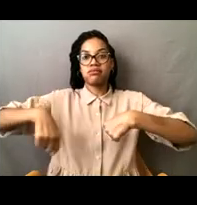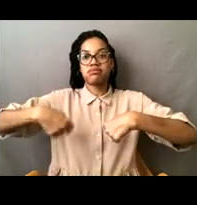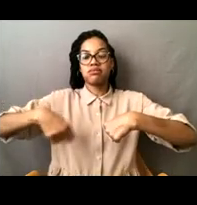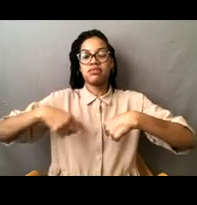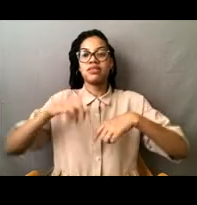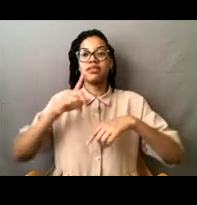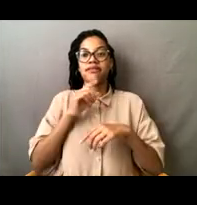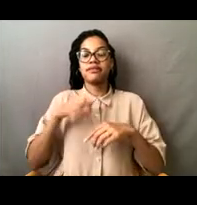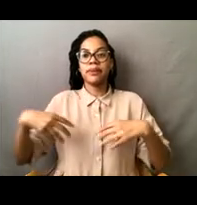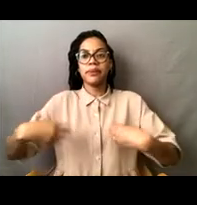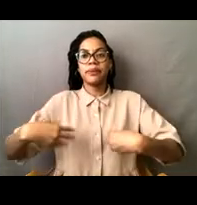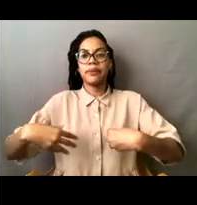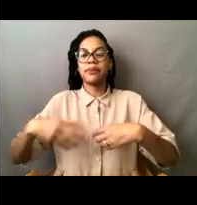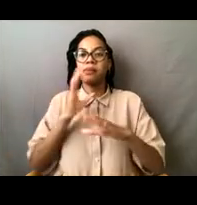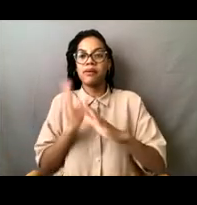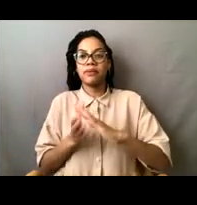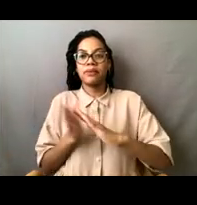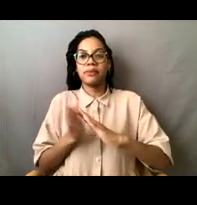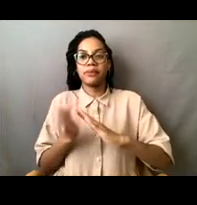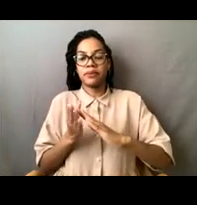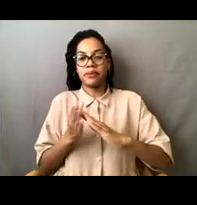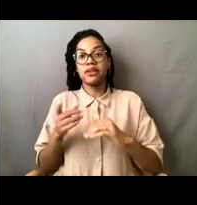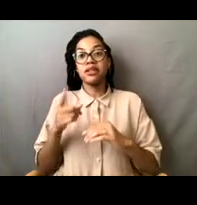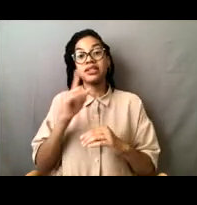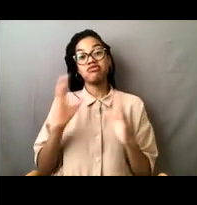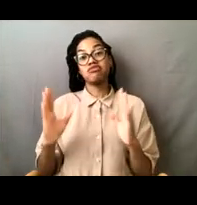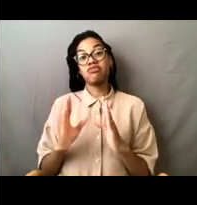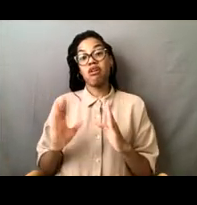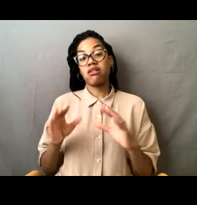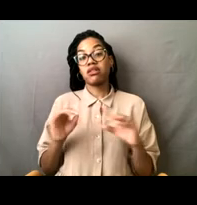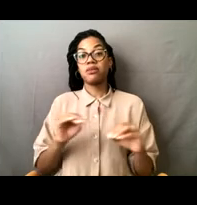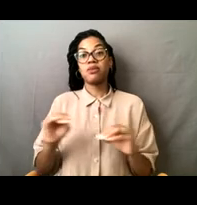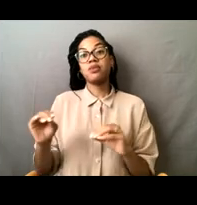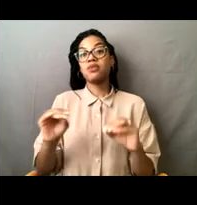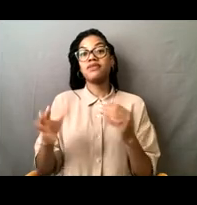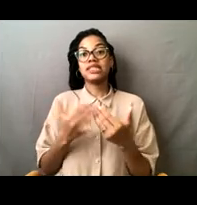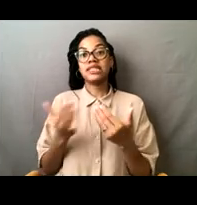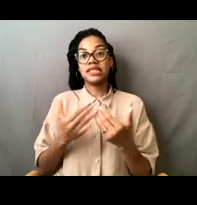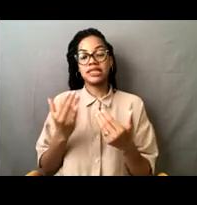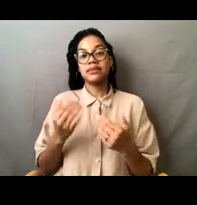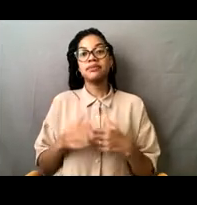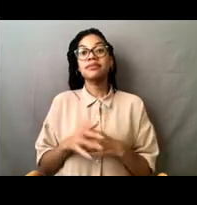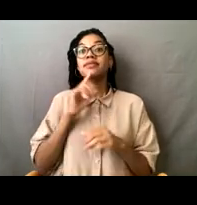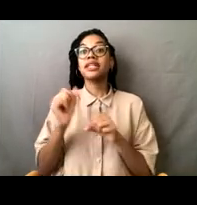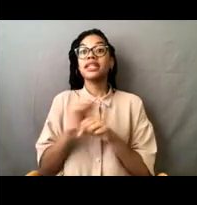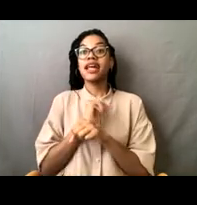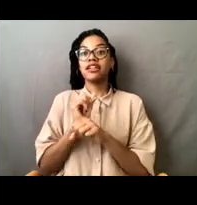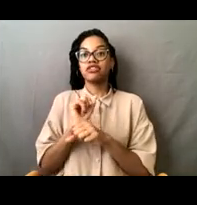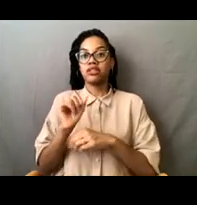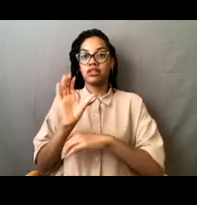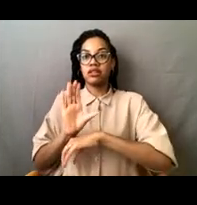it's actually quite maneuverable, and it can kind of do like 360s in the water. So I'm going to set it back over here.